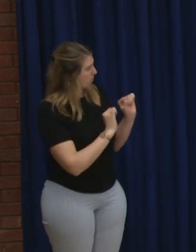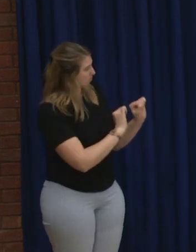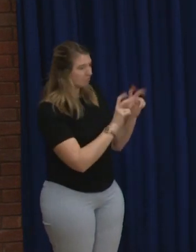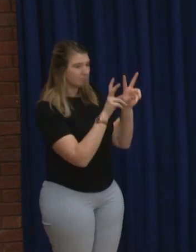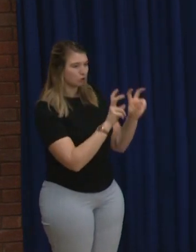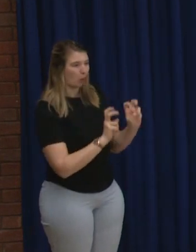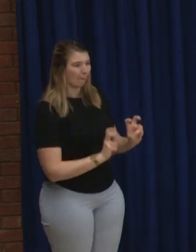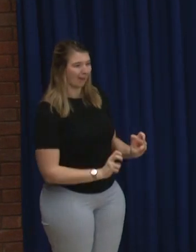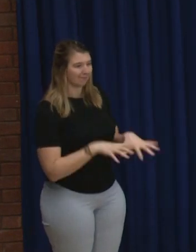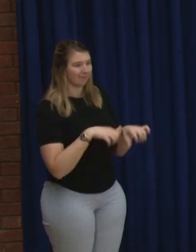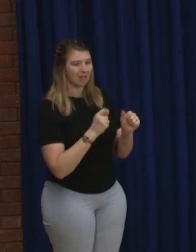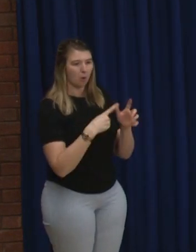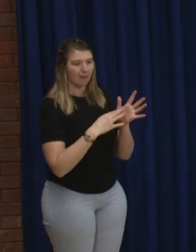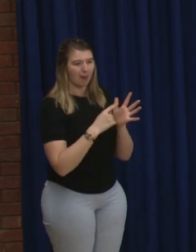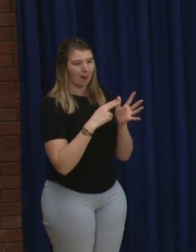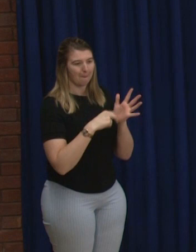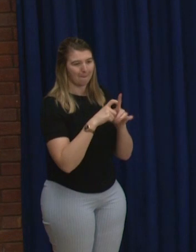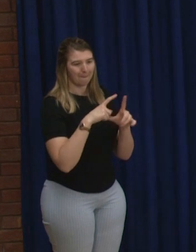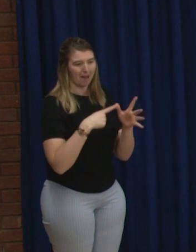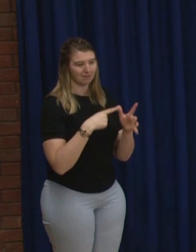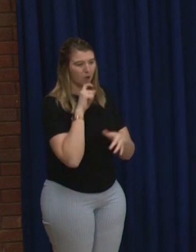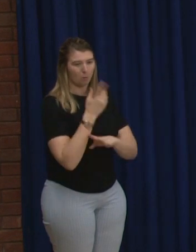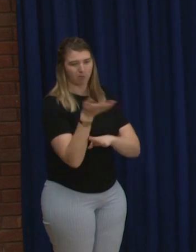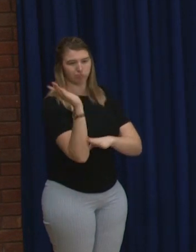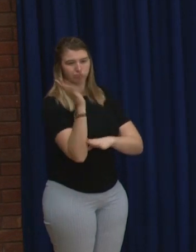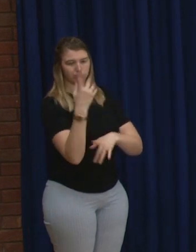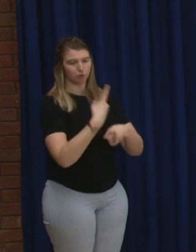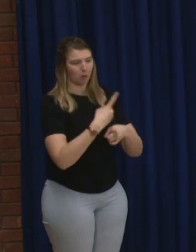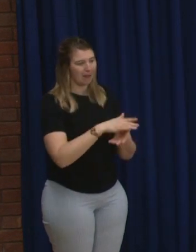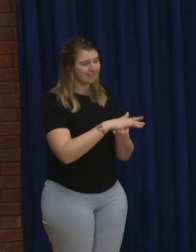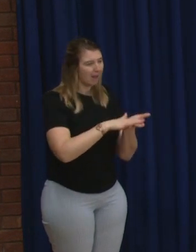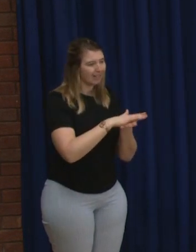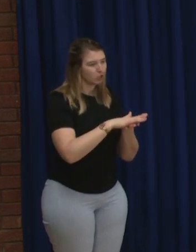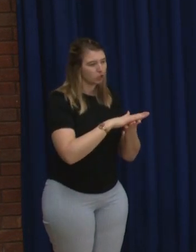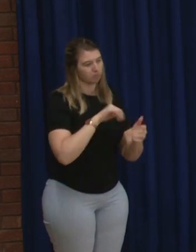Amanda who is going to be talking to you about the definitions and impact of ADHD.